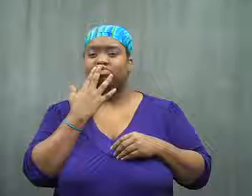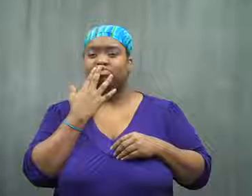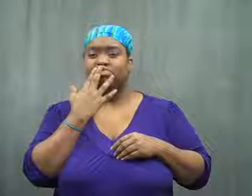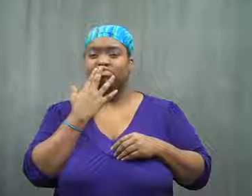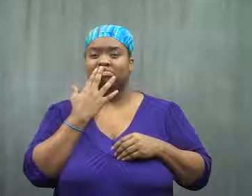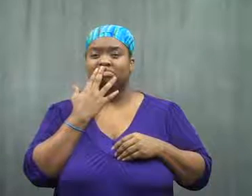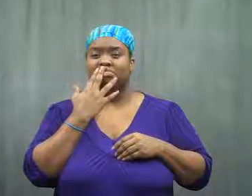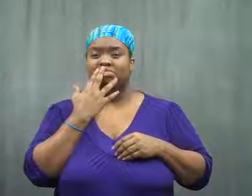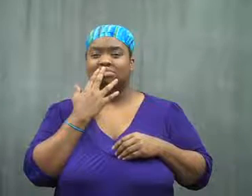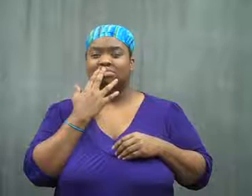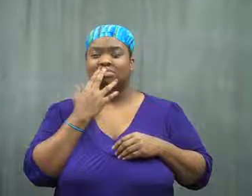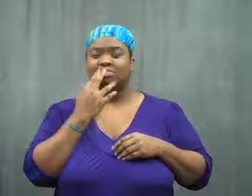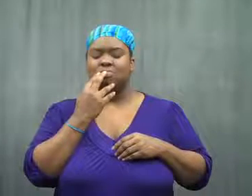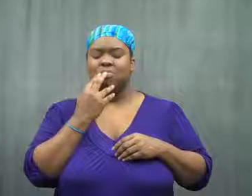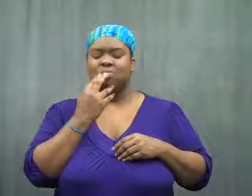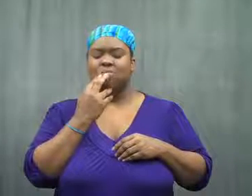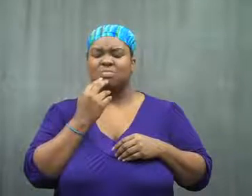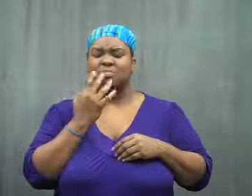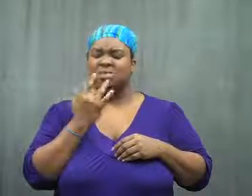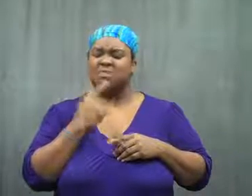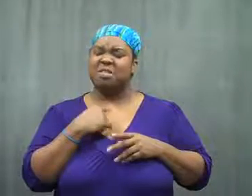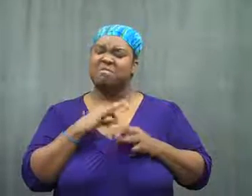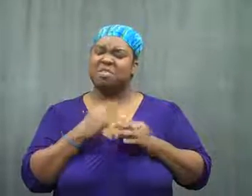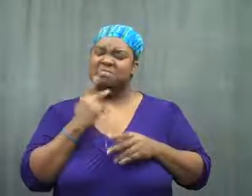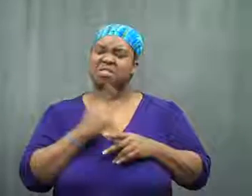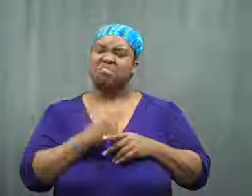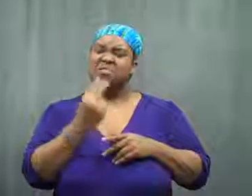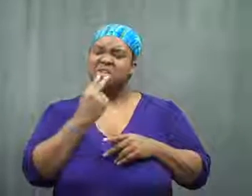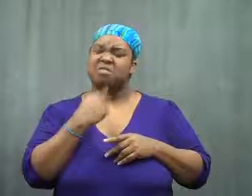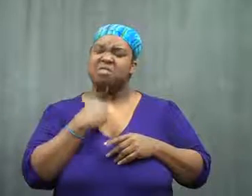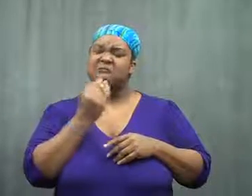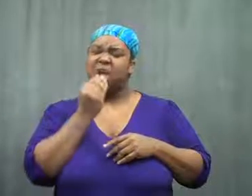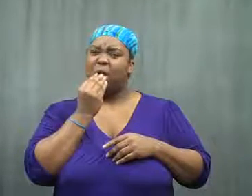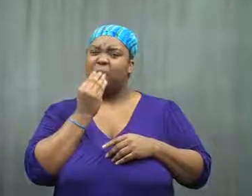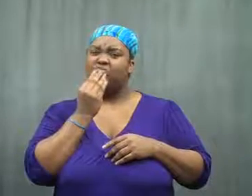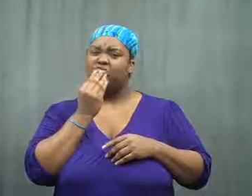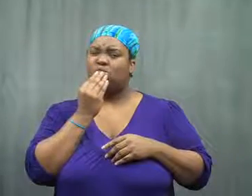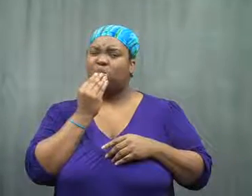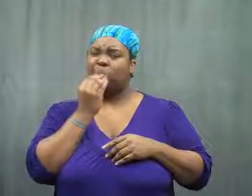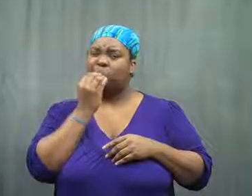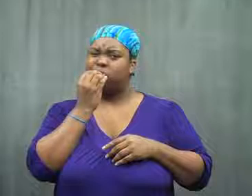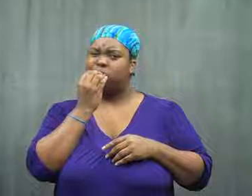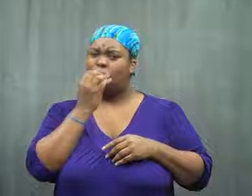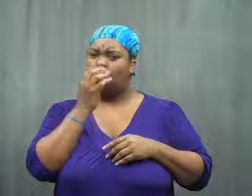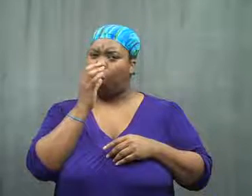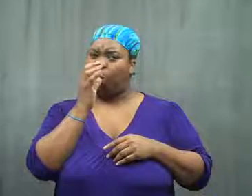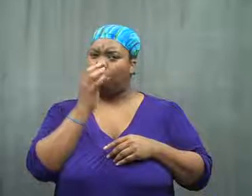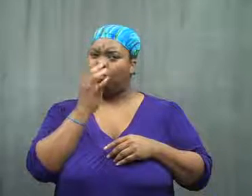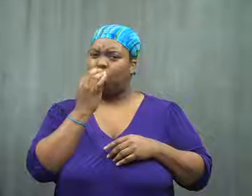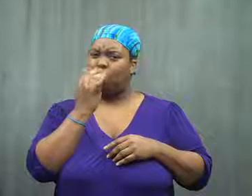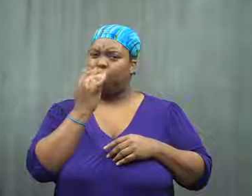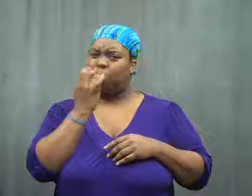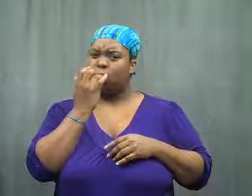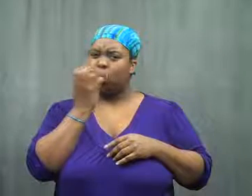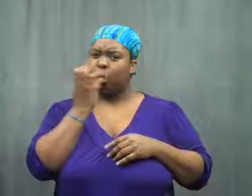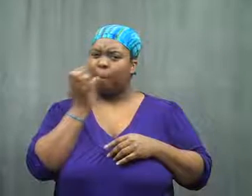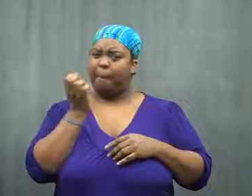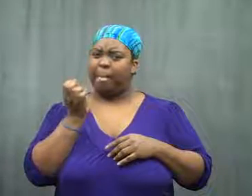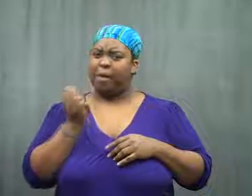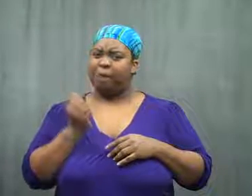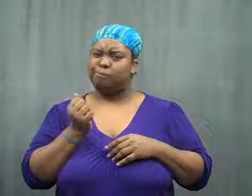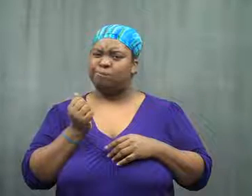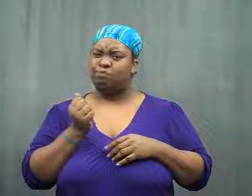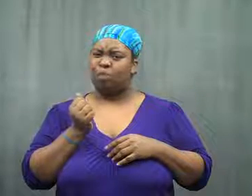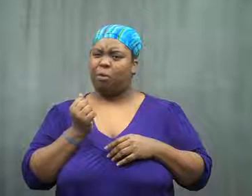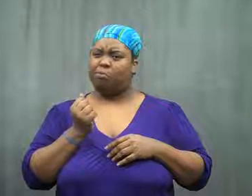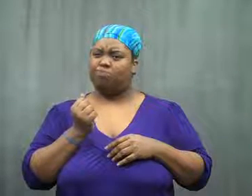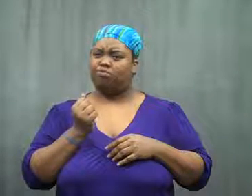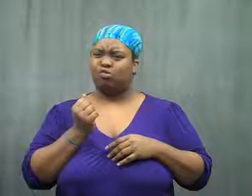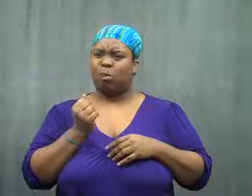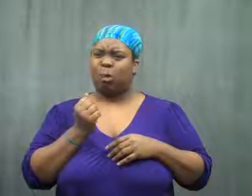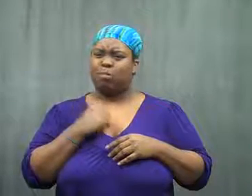As I licked my fingers, I wondered why my family kept looking at me.